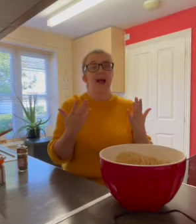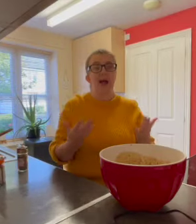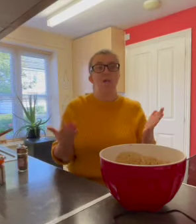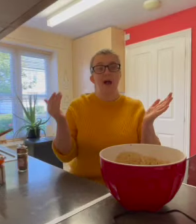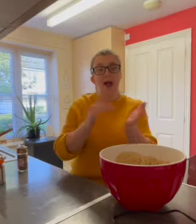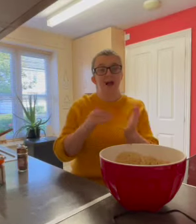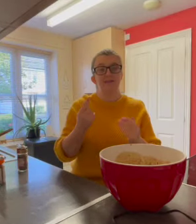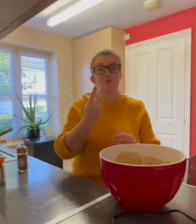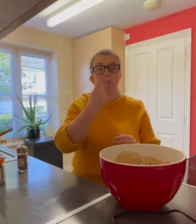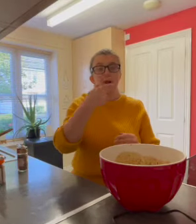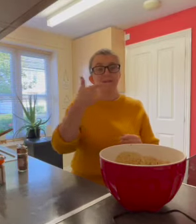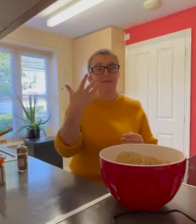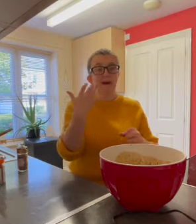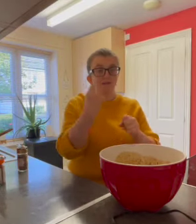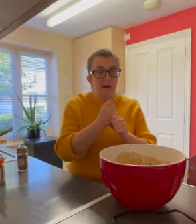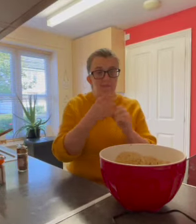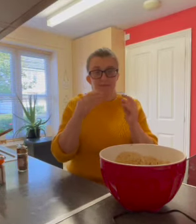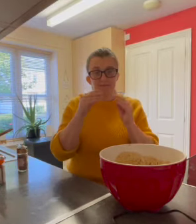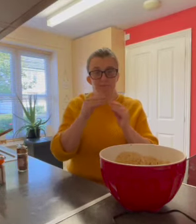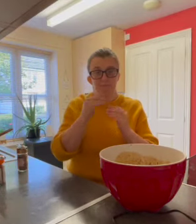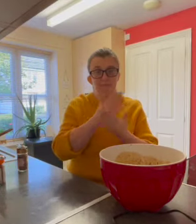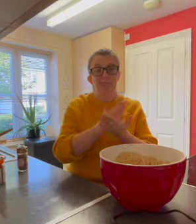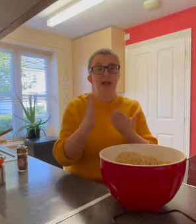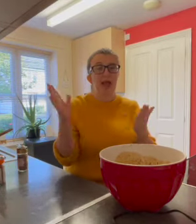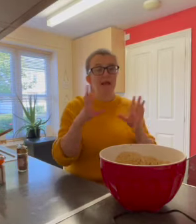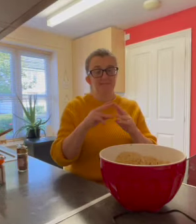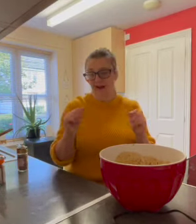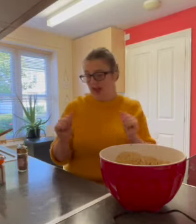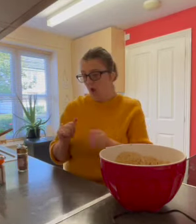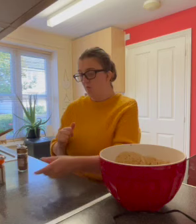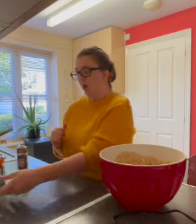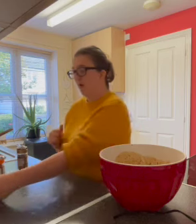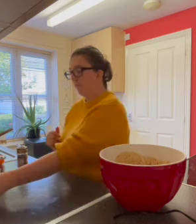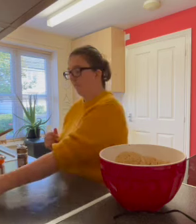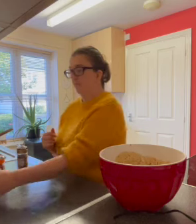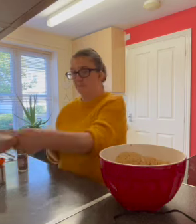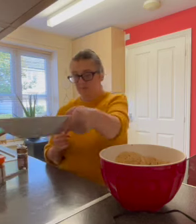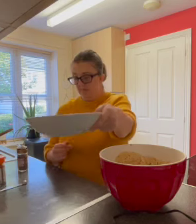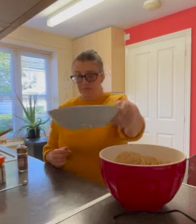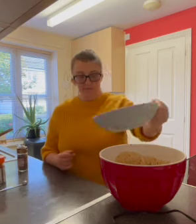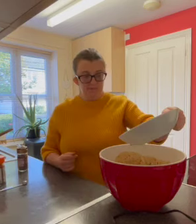Now going to add 175g of Plain Flour,